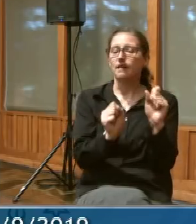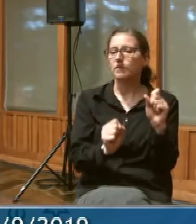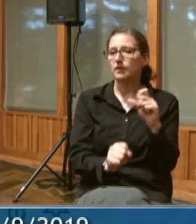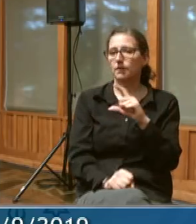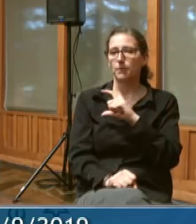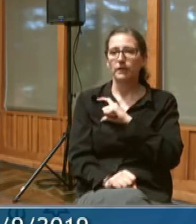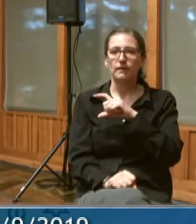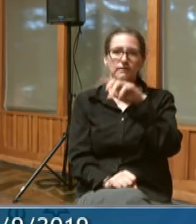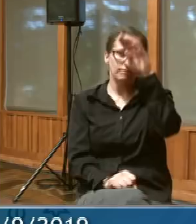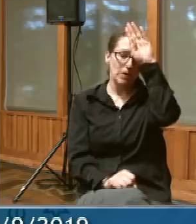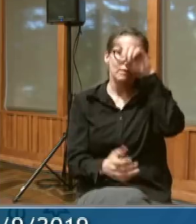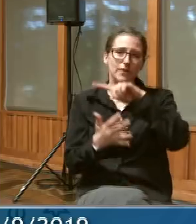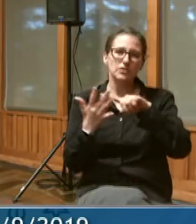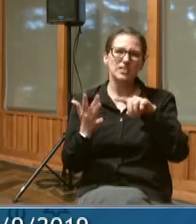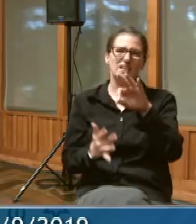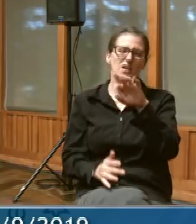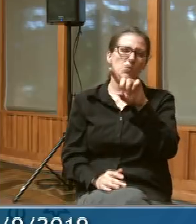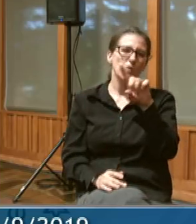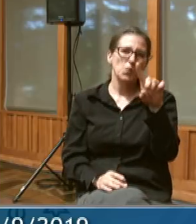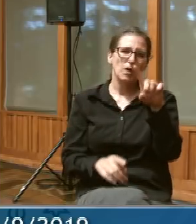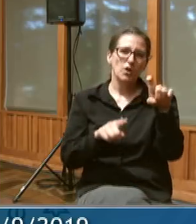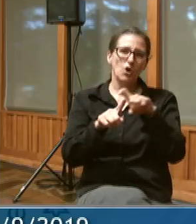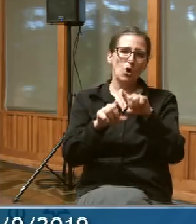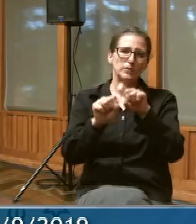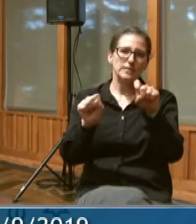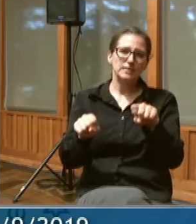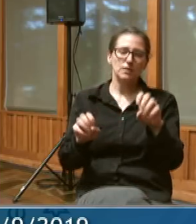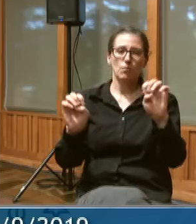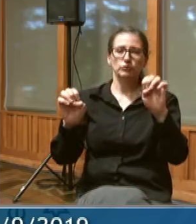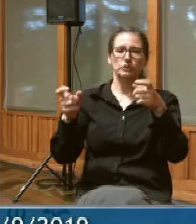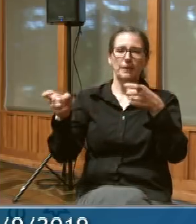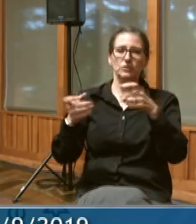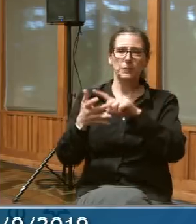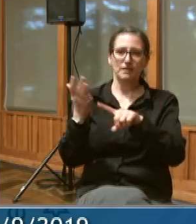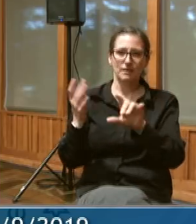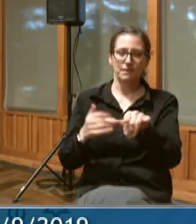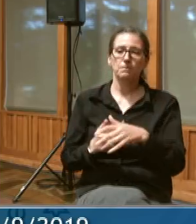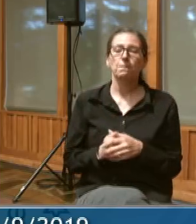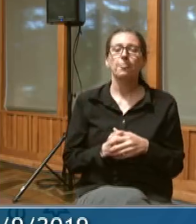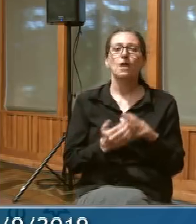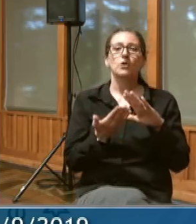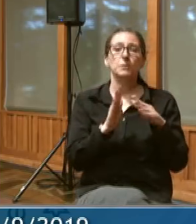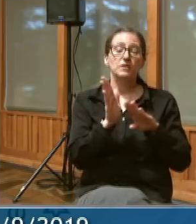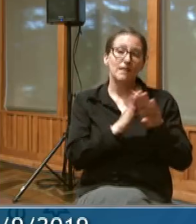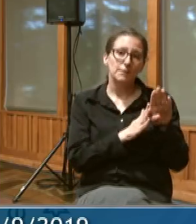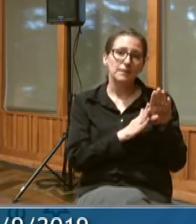TRANSPORTATION SERVICES, WHICH INCLUDES THINGS LIKE MANAGING RIGHT OF WAY, PUBLIC SAFETY SERVICES INCLUDING OUR POLICE